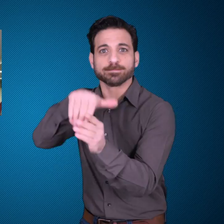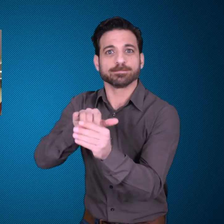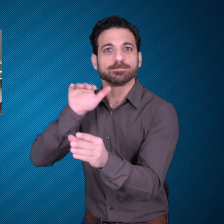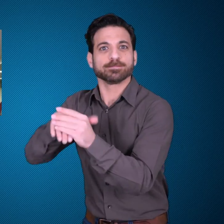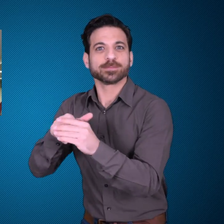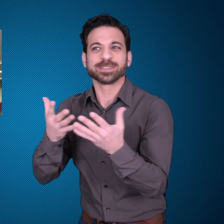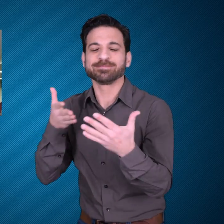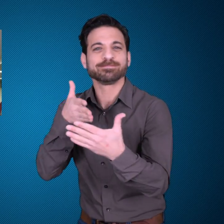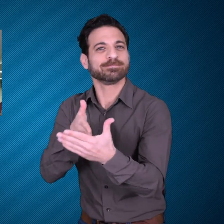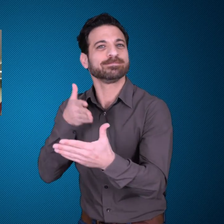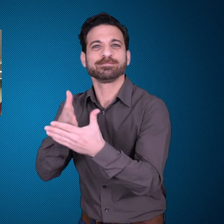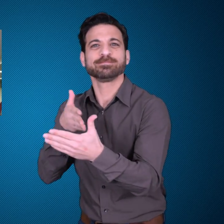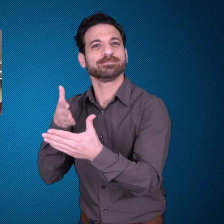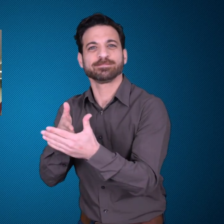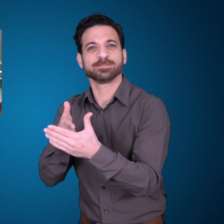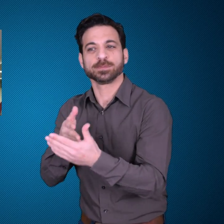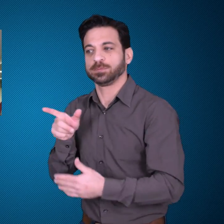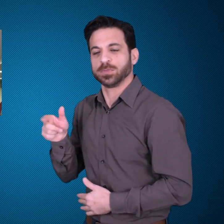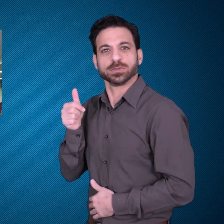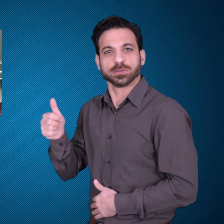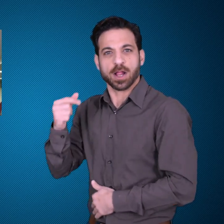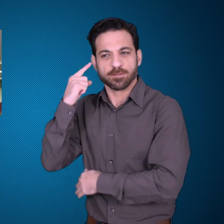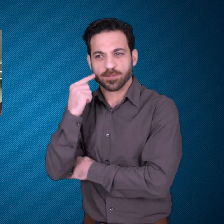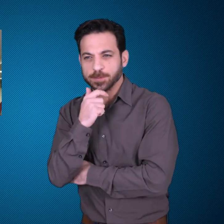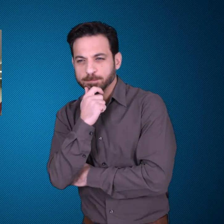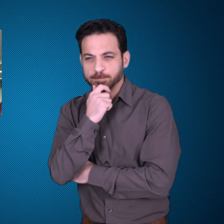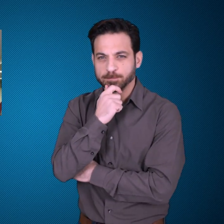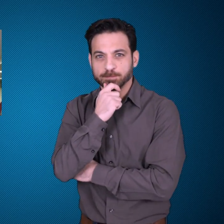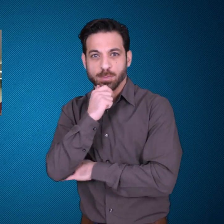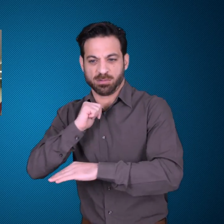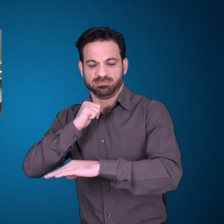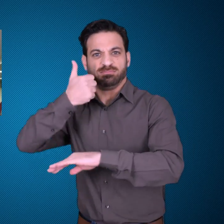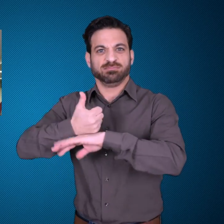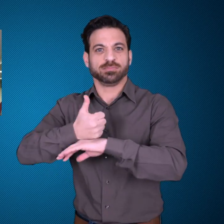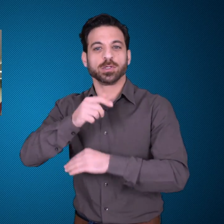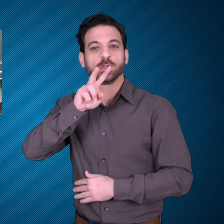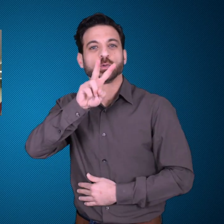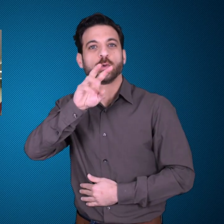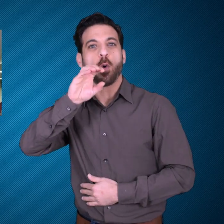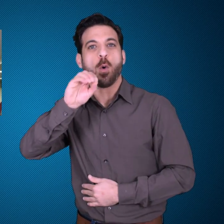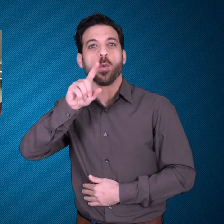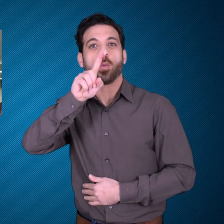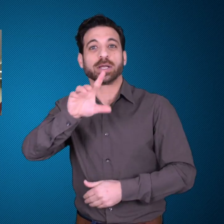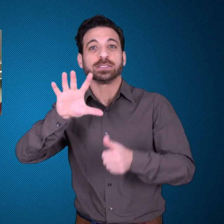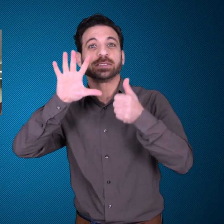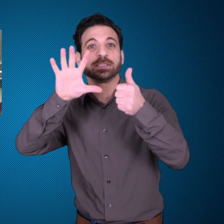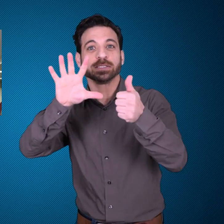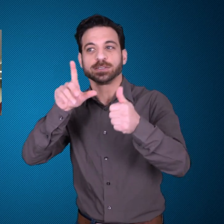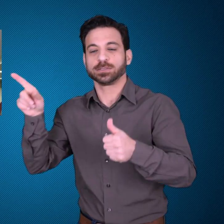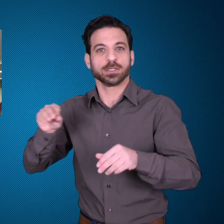so she could train both hearing and deaf or hard of hearing clients. It wasn't